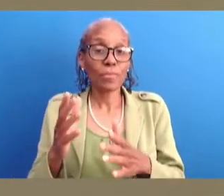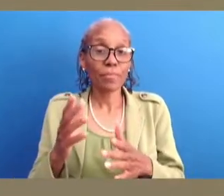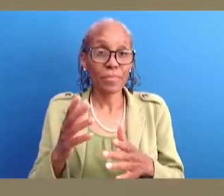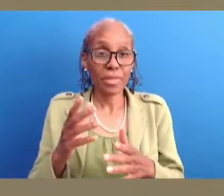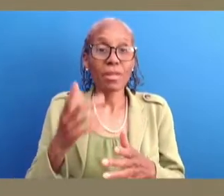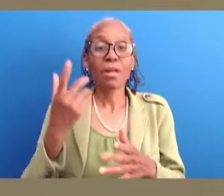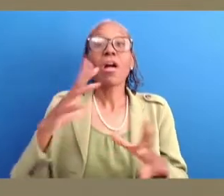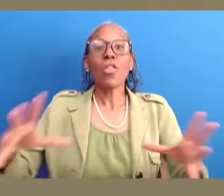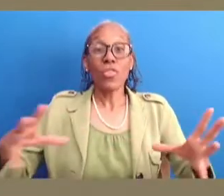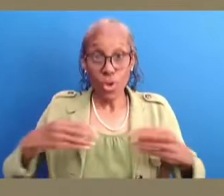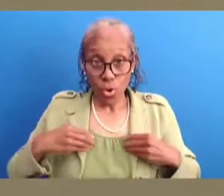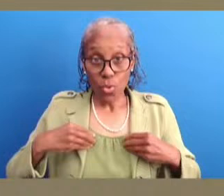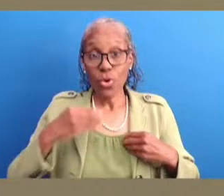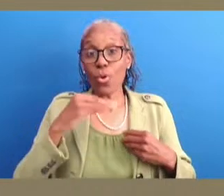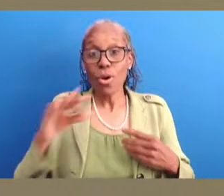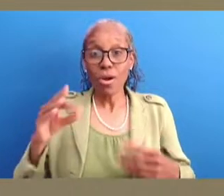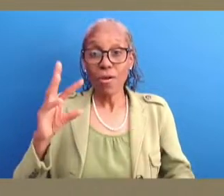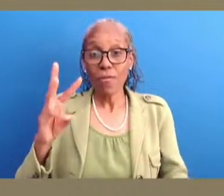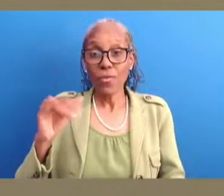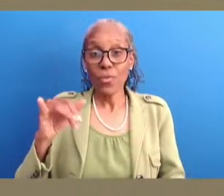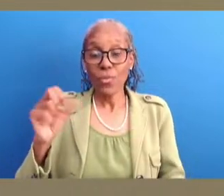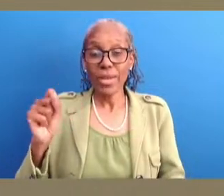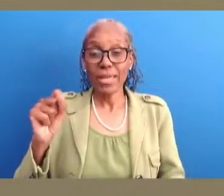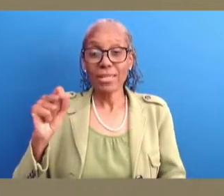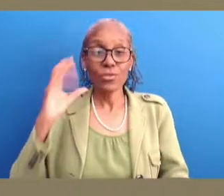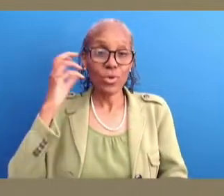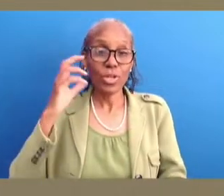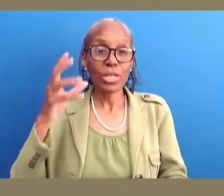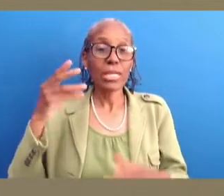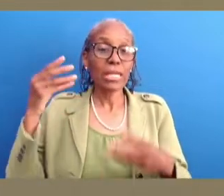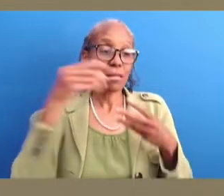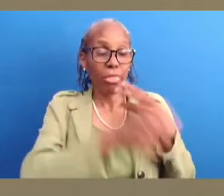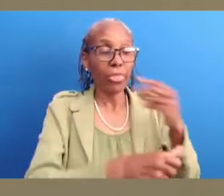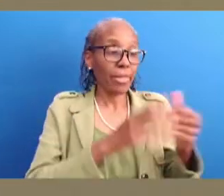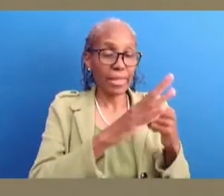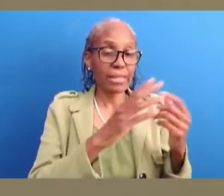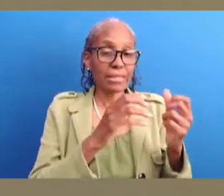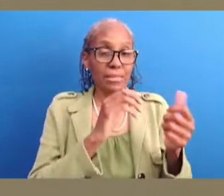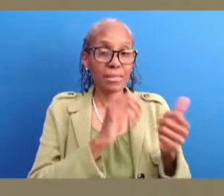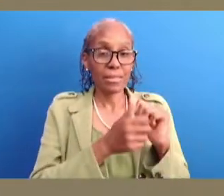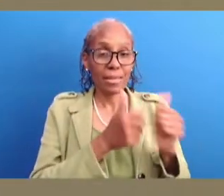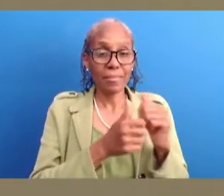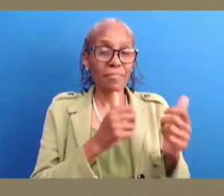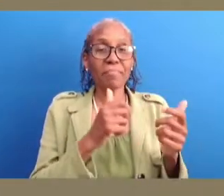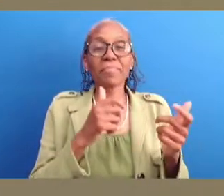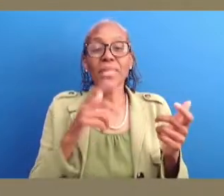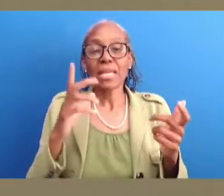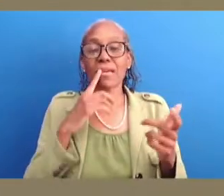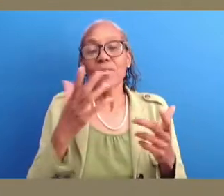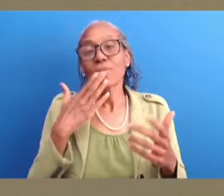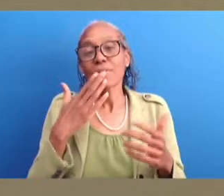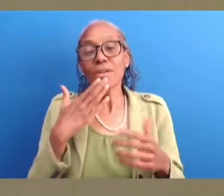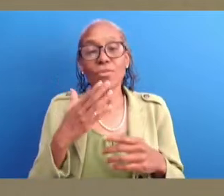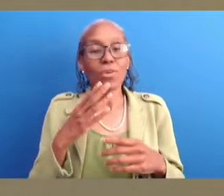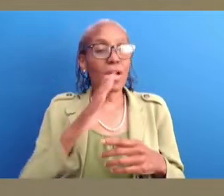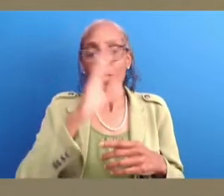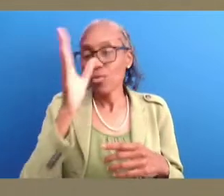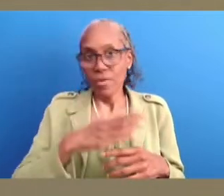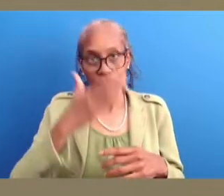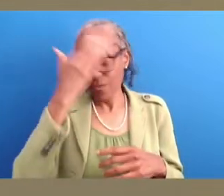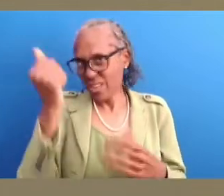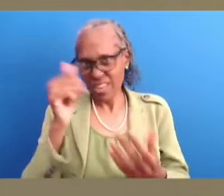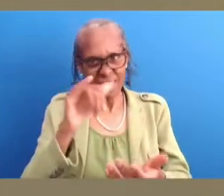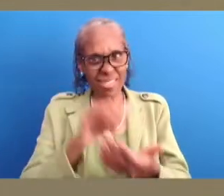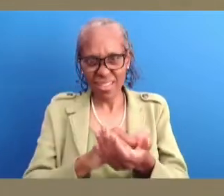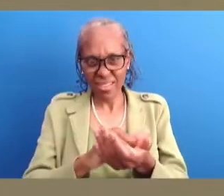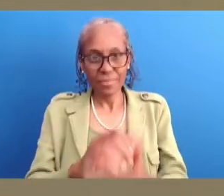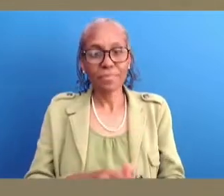WHO WAS HIS CAMPAIGN MANAGER?